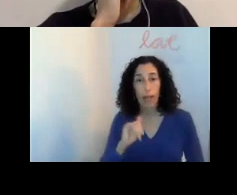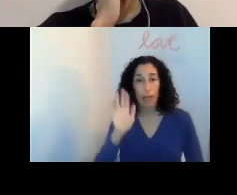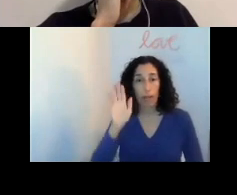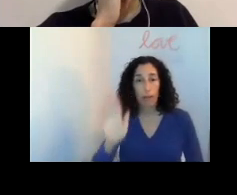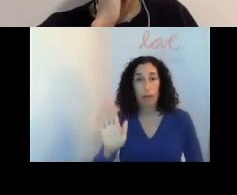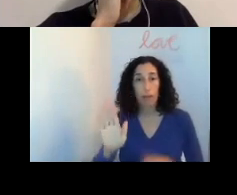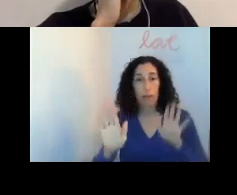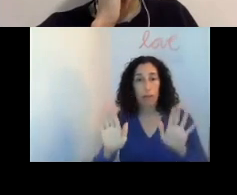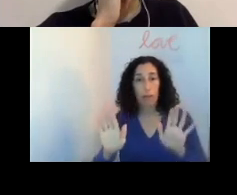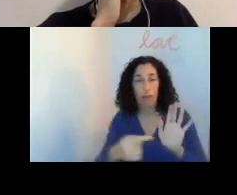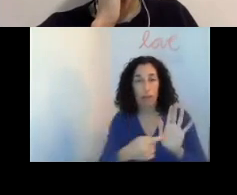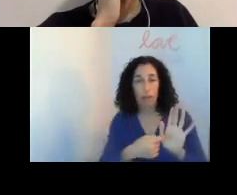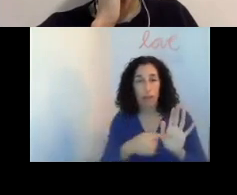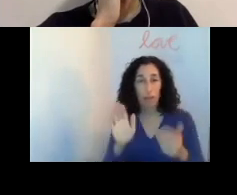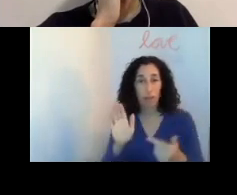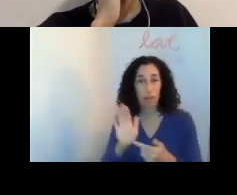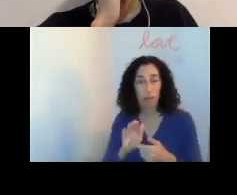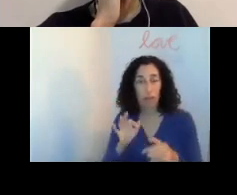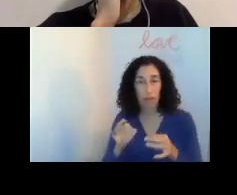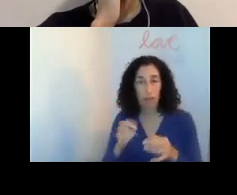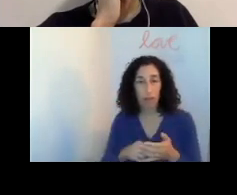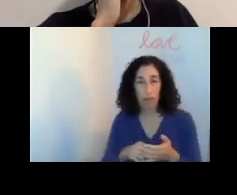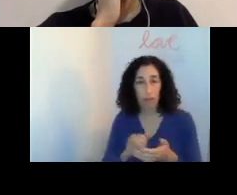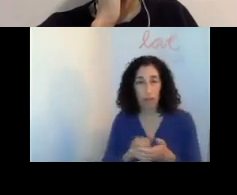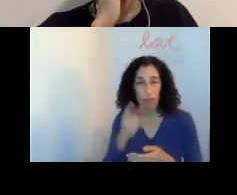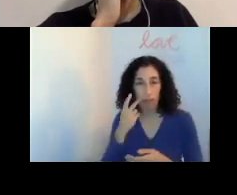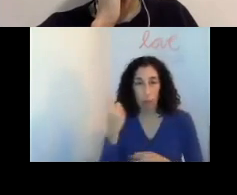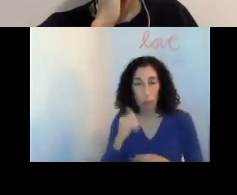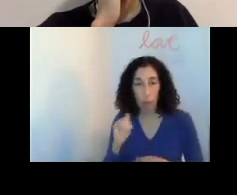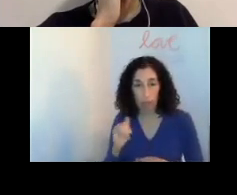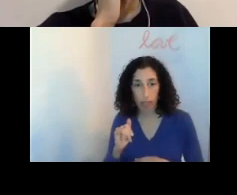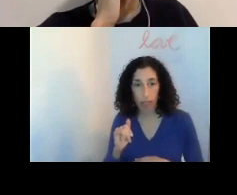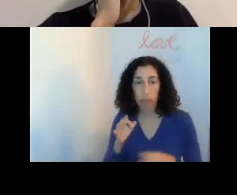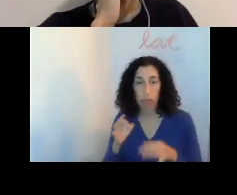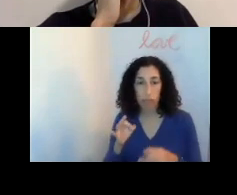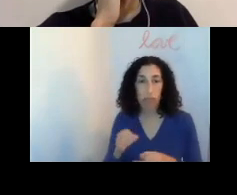detail that differentiates the two books is their cover. One is image-based, spelling